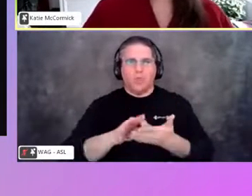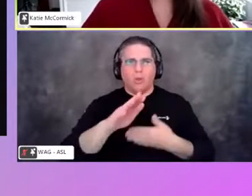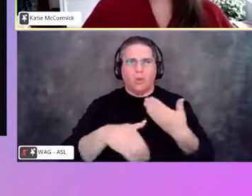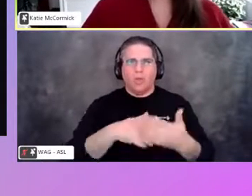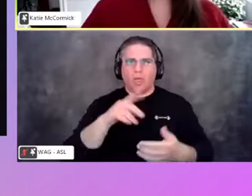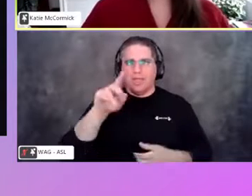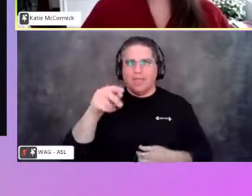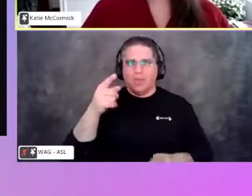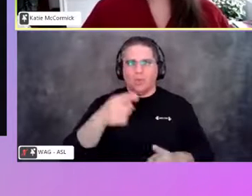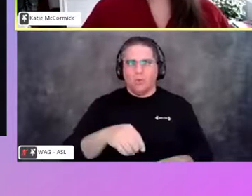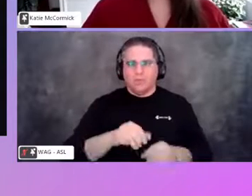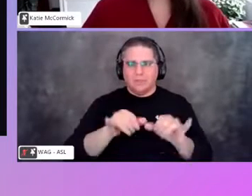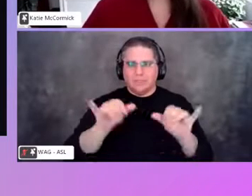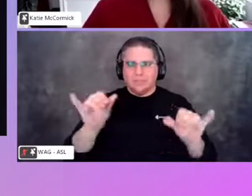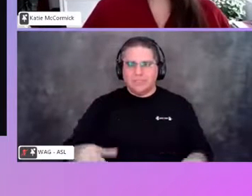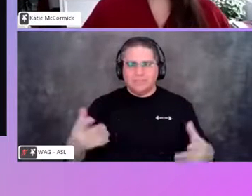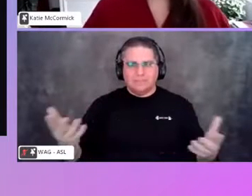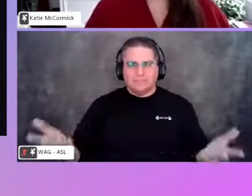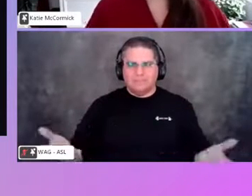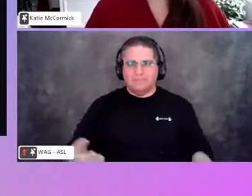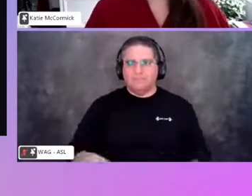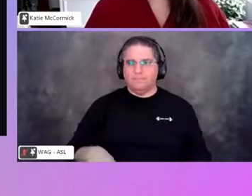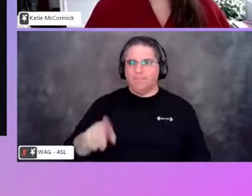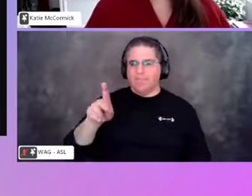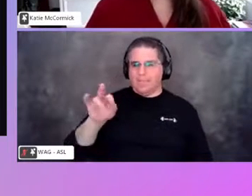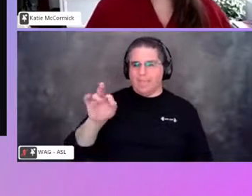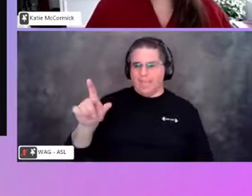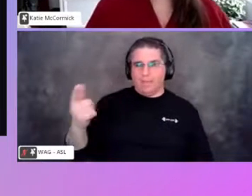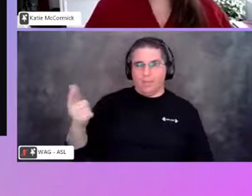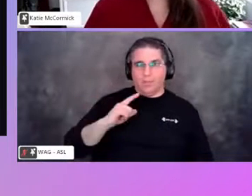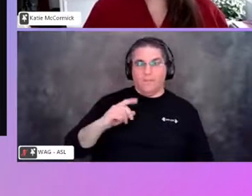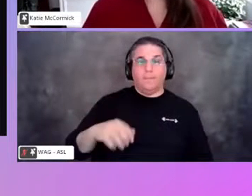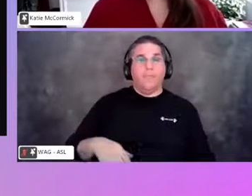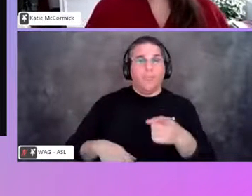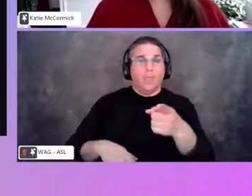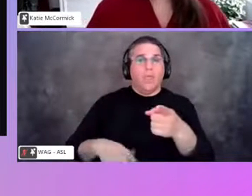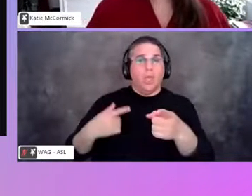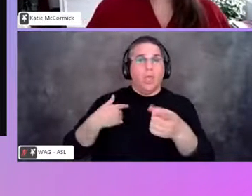more than 10, then disables it no linting all. By how are we able to track all these data